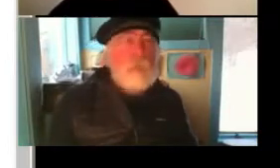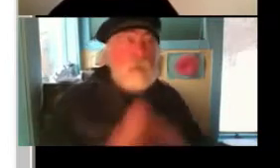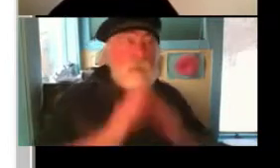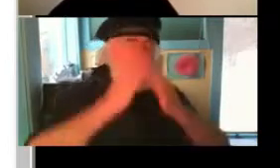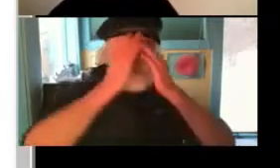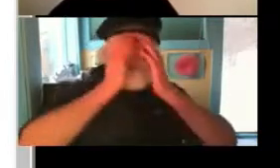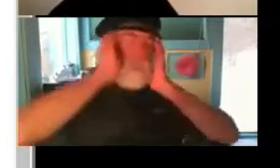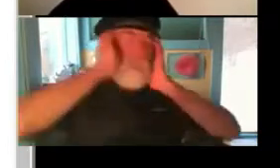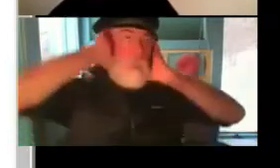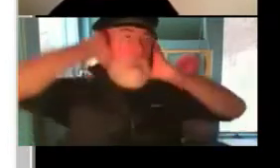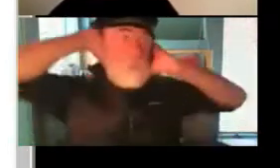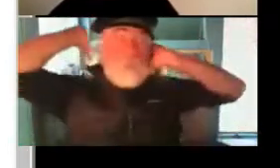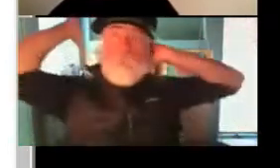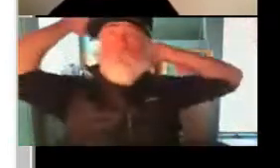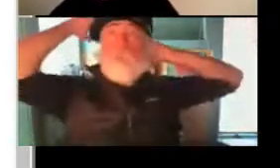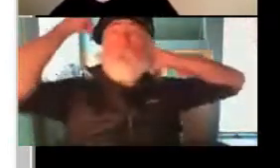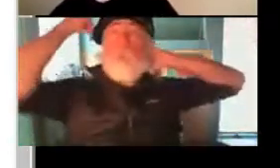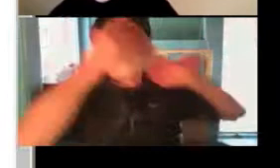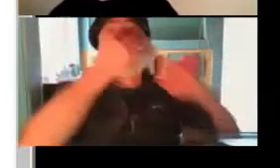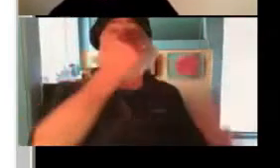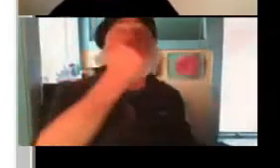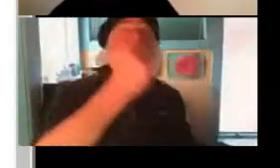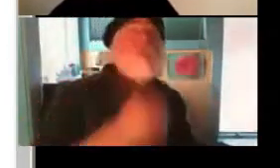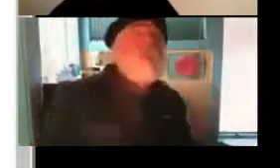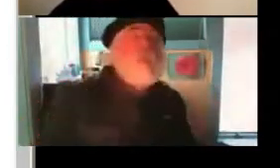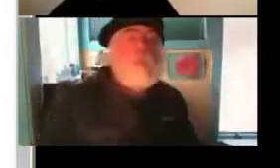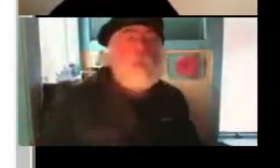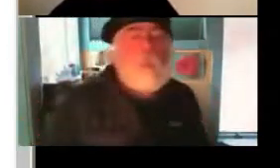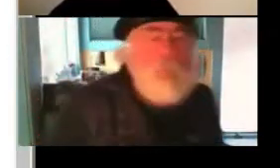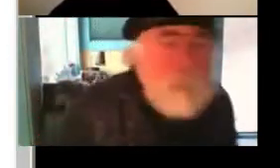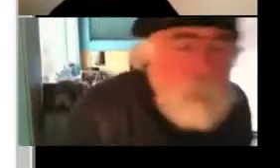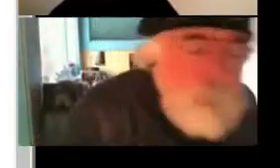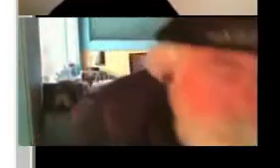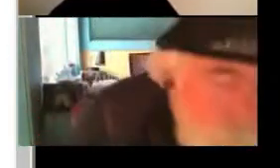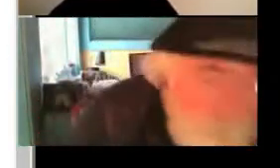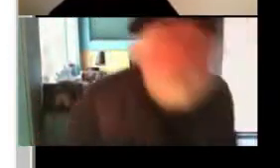And your project must begin after September 1st, 2022.